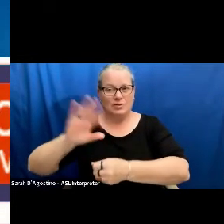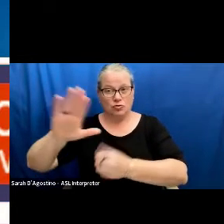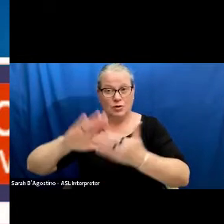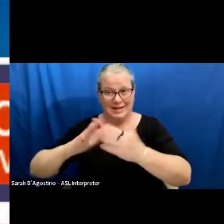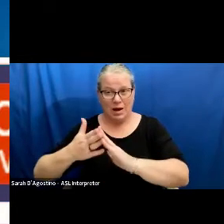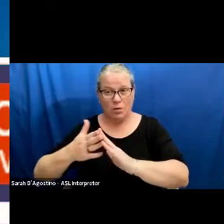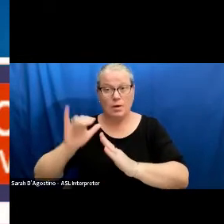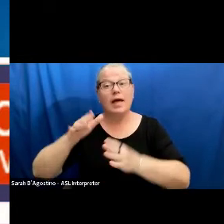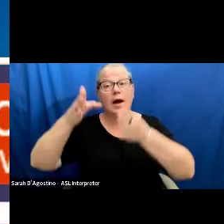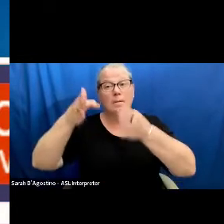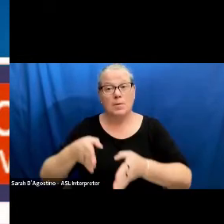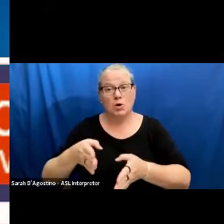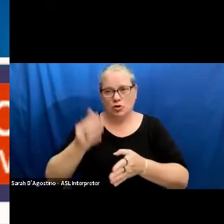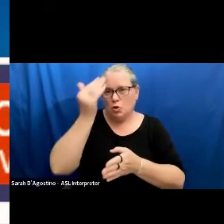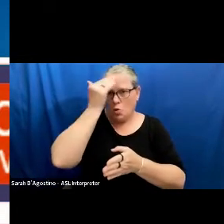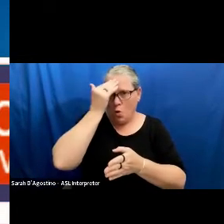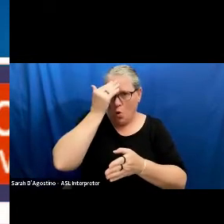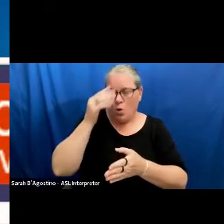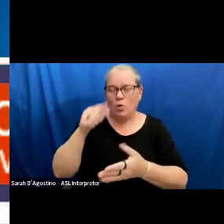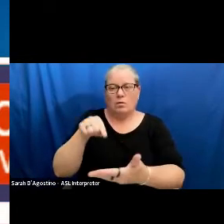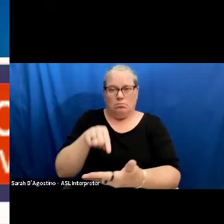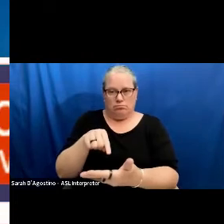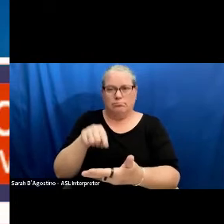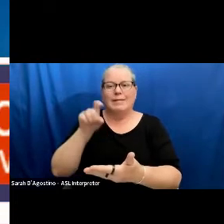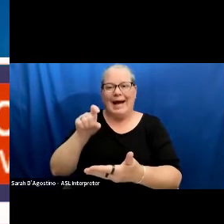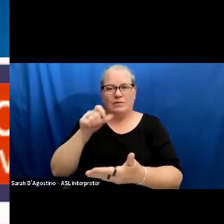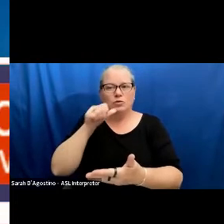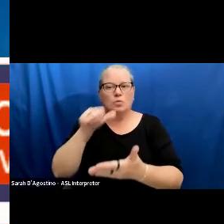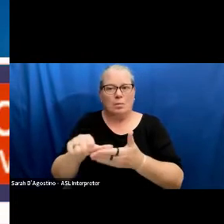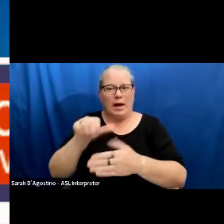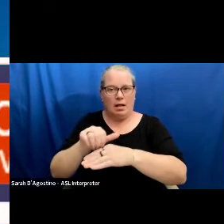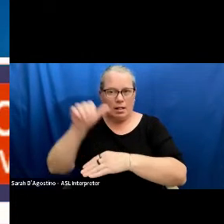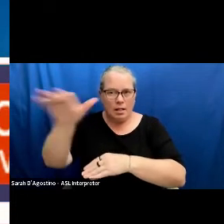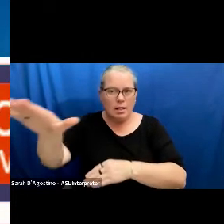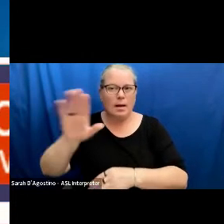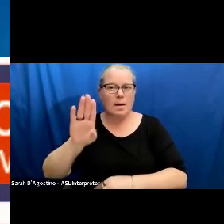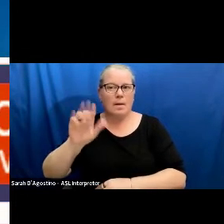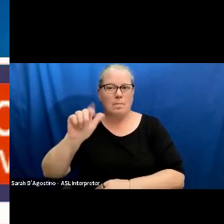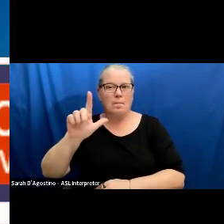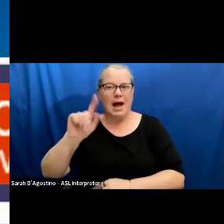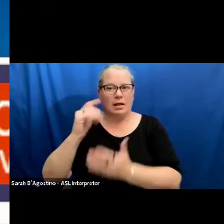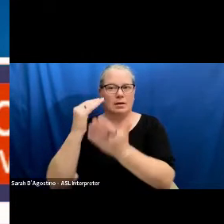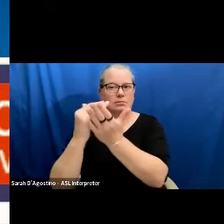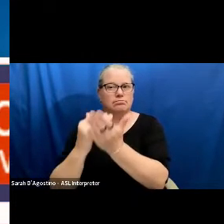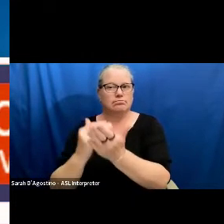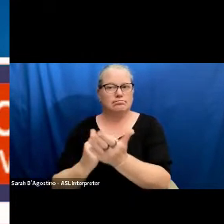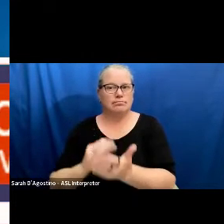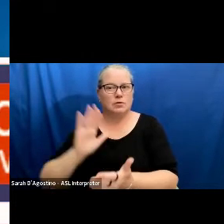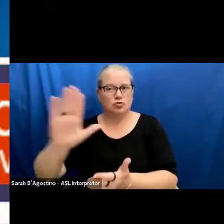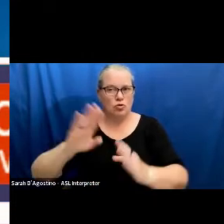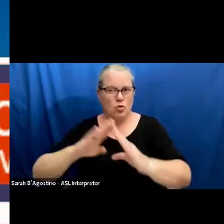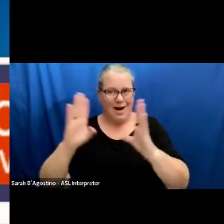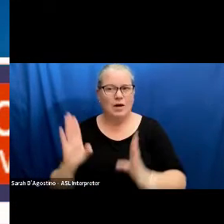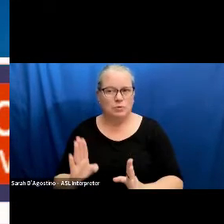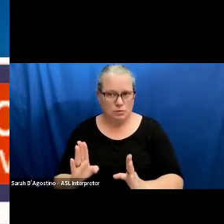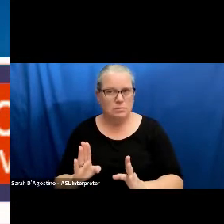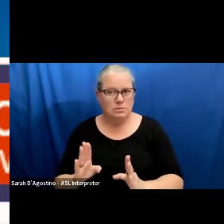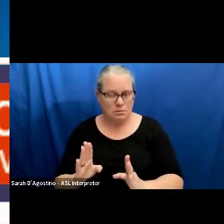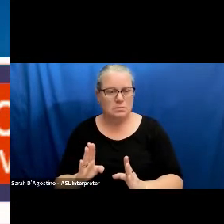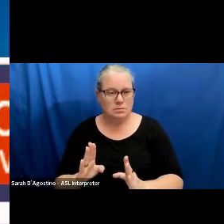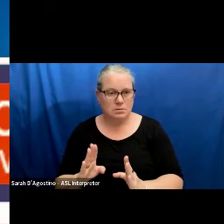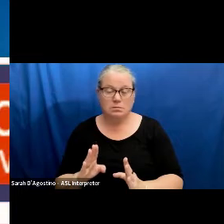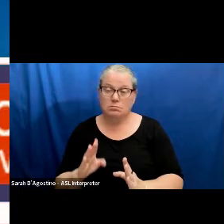that they need to send a ballot to your house to you where you live so that you can vote absentee